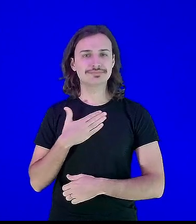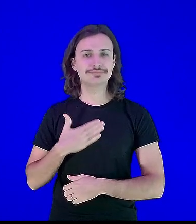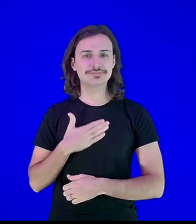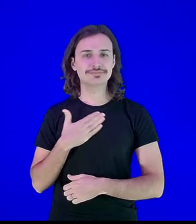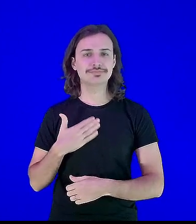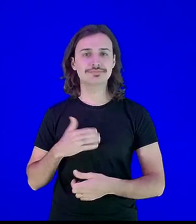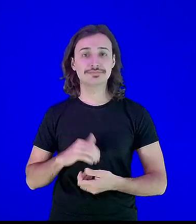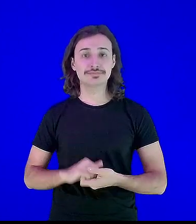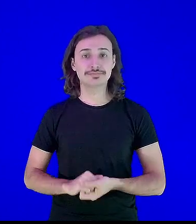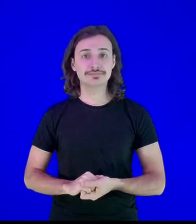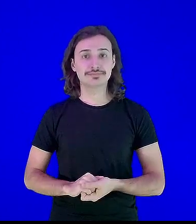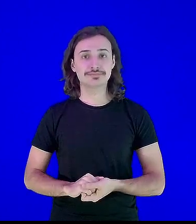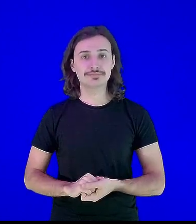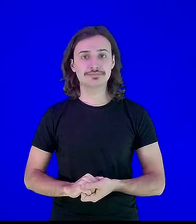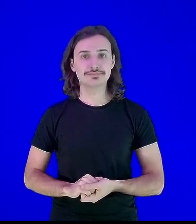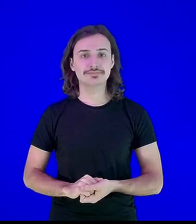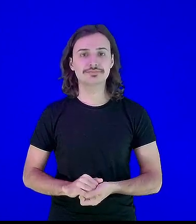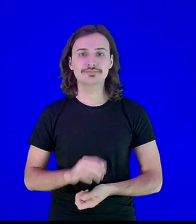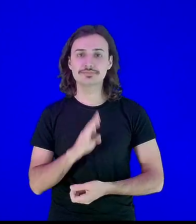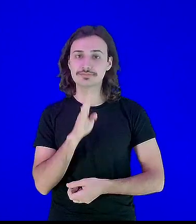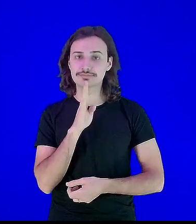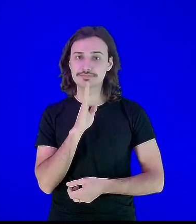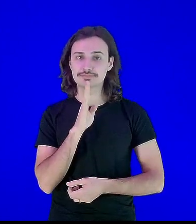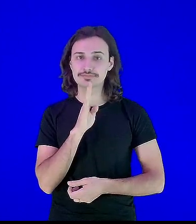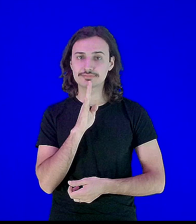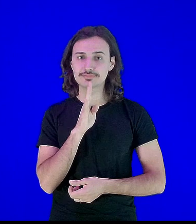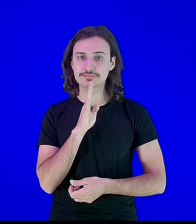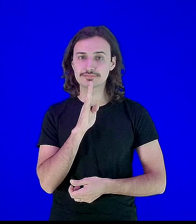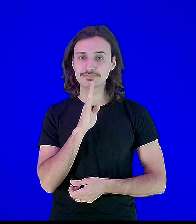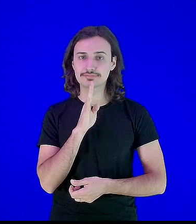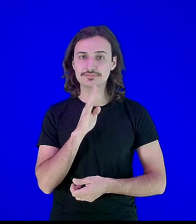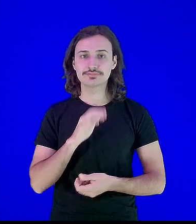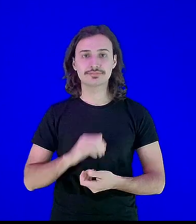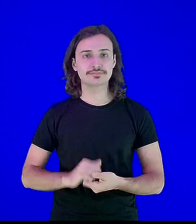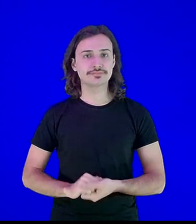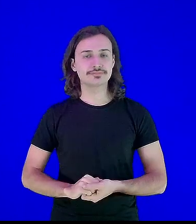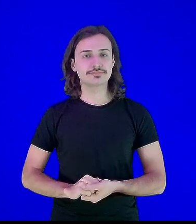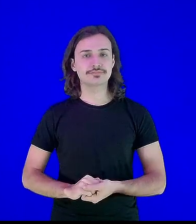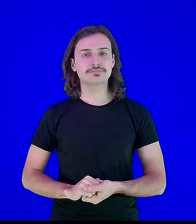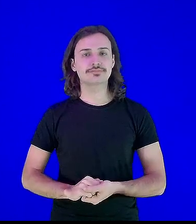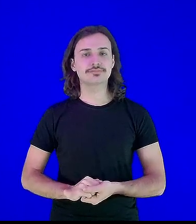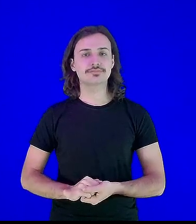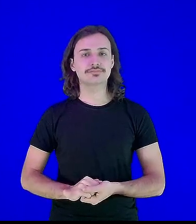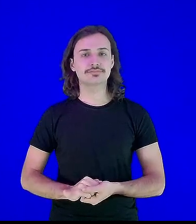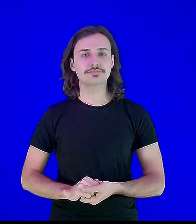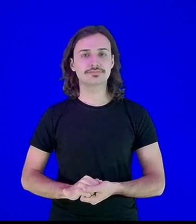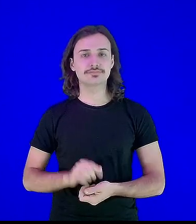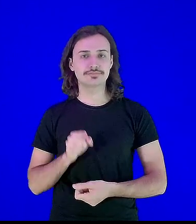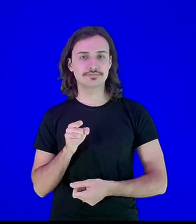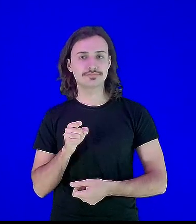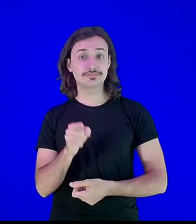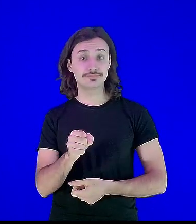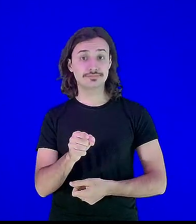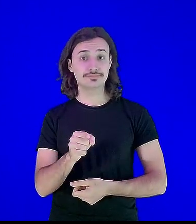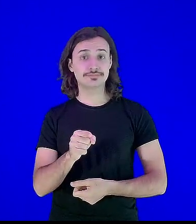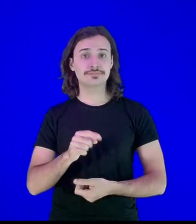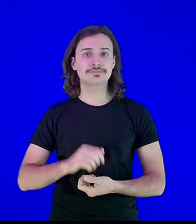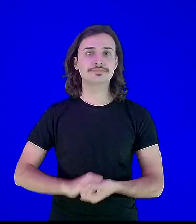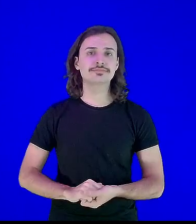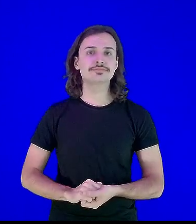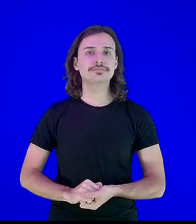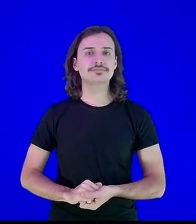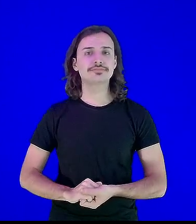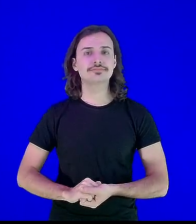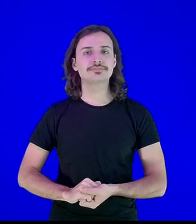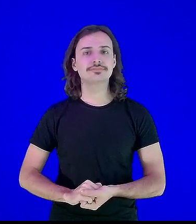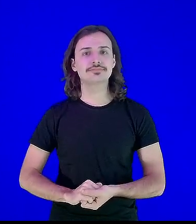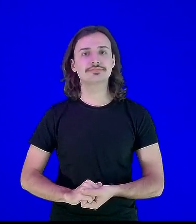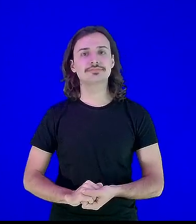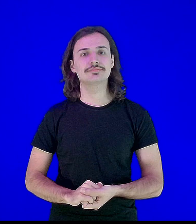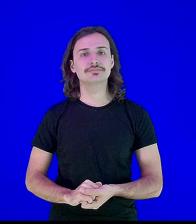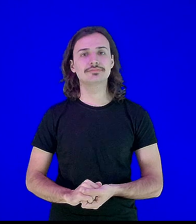"to meet" "you"